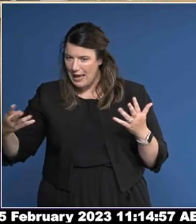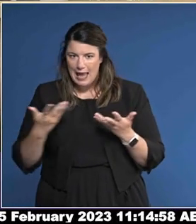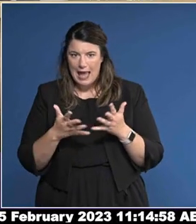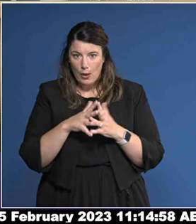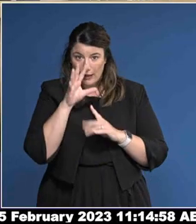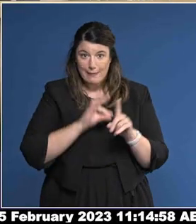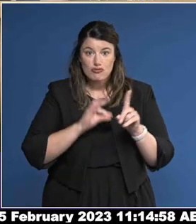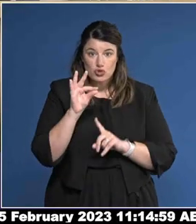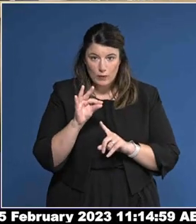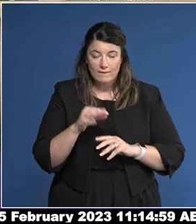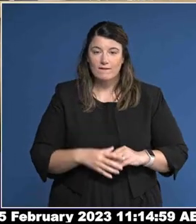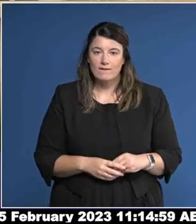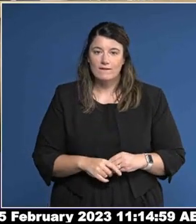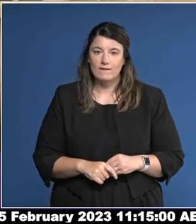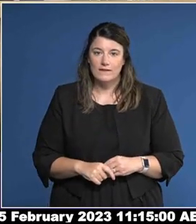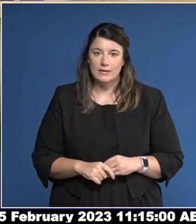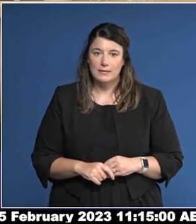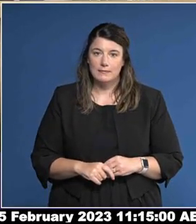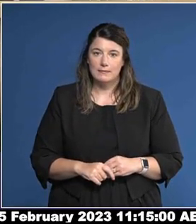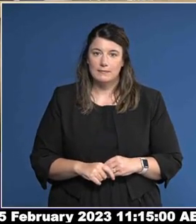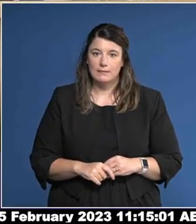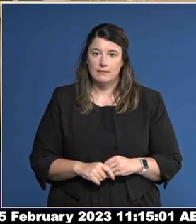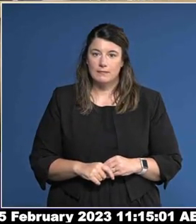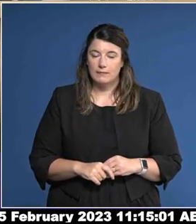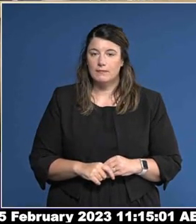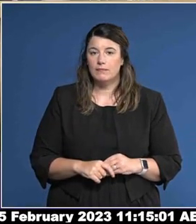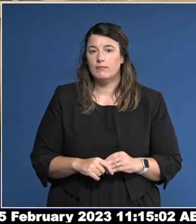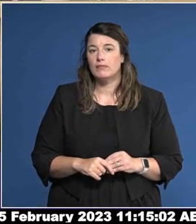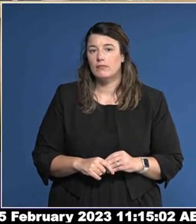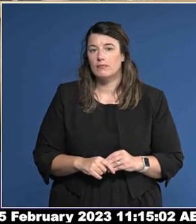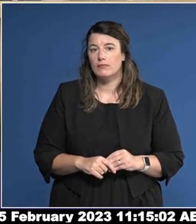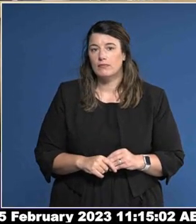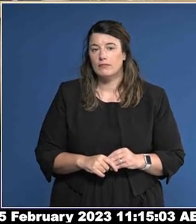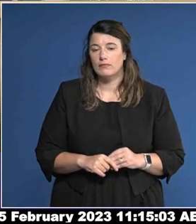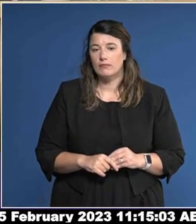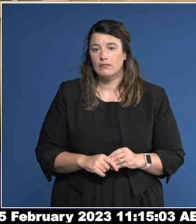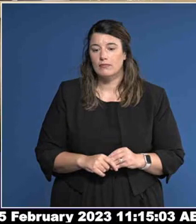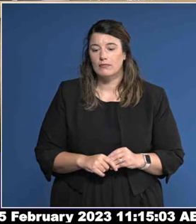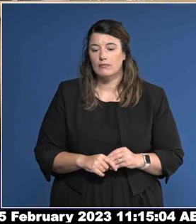That goes to some of the other issues that were also raised in the last hearing around